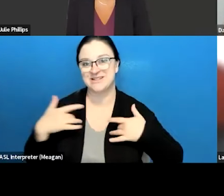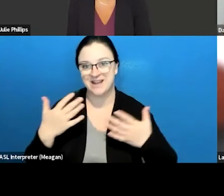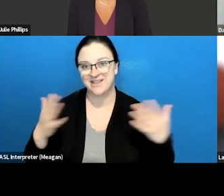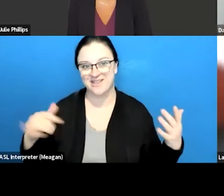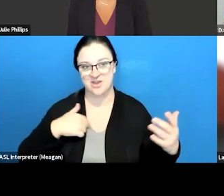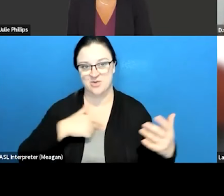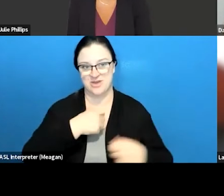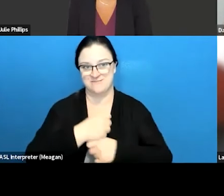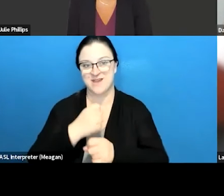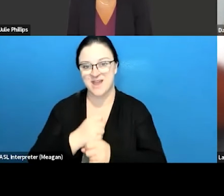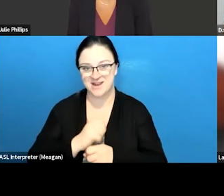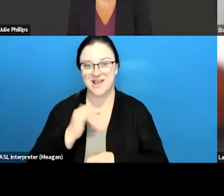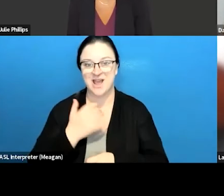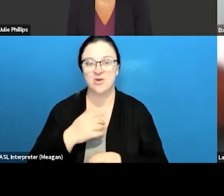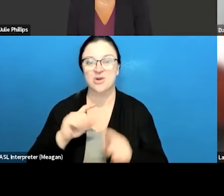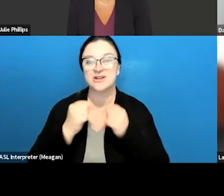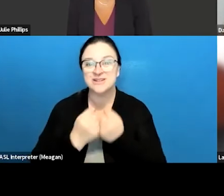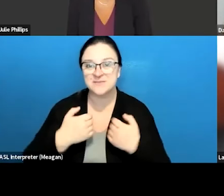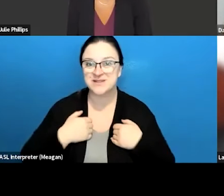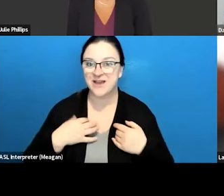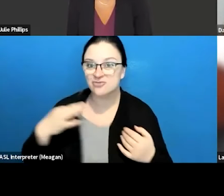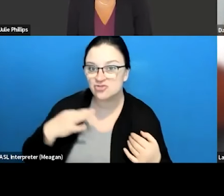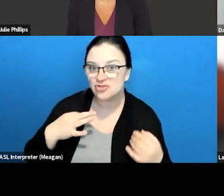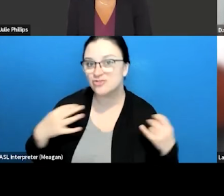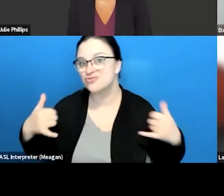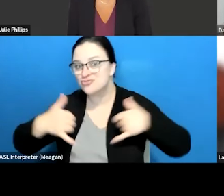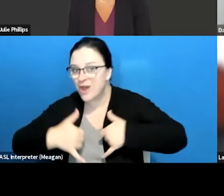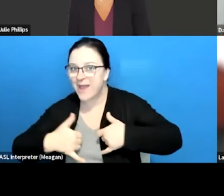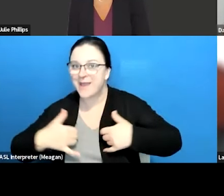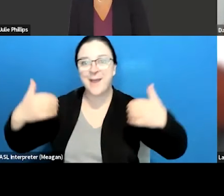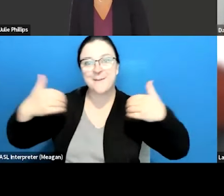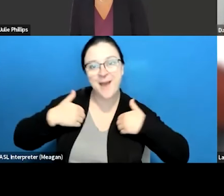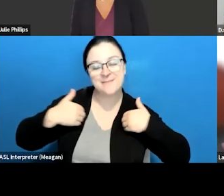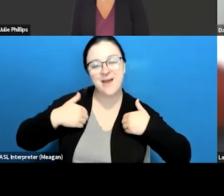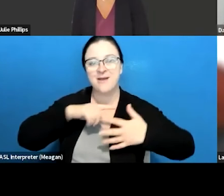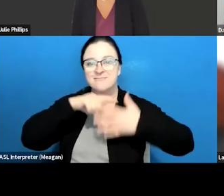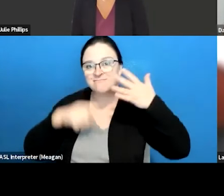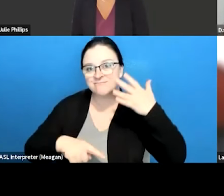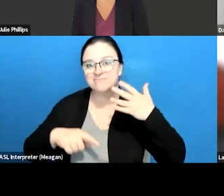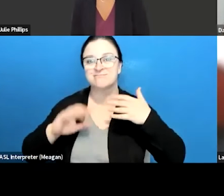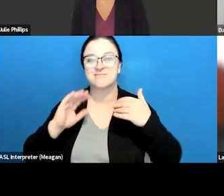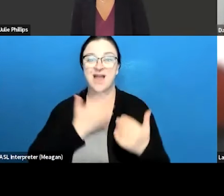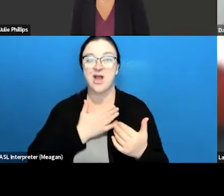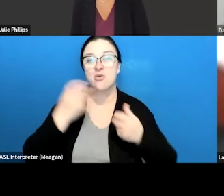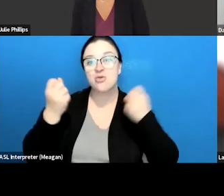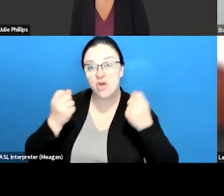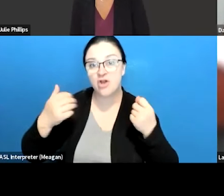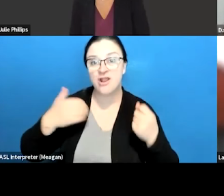Our teams have shirts with and jackets with that on it. They have backpacks. Our vehicle has got it on the side.